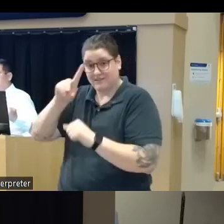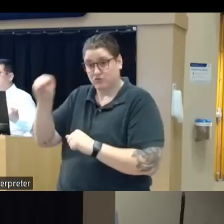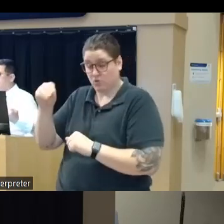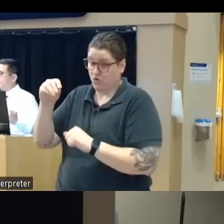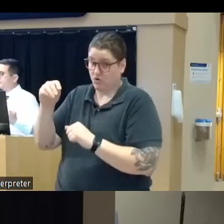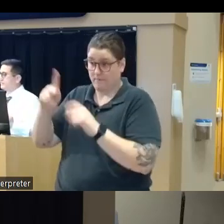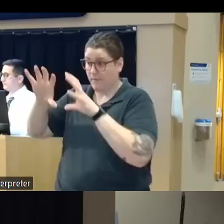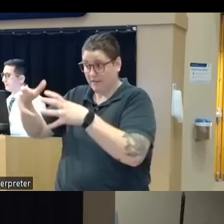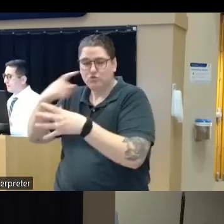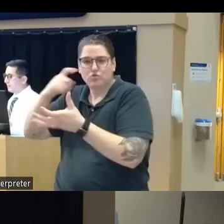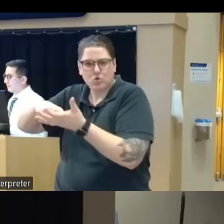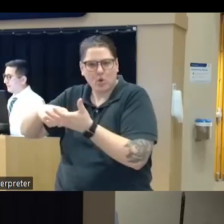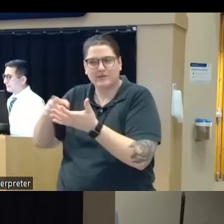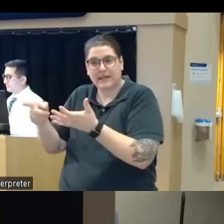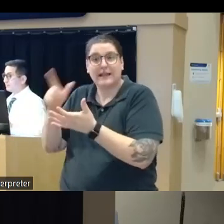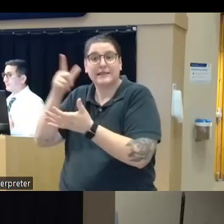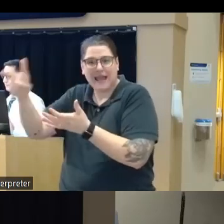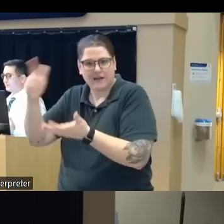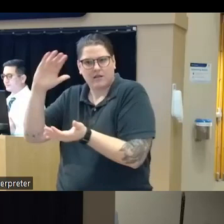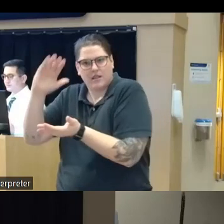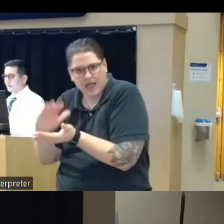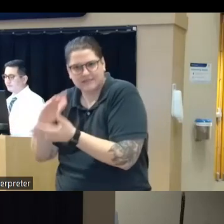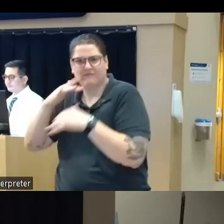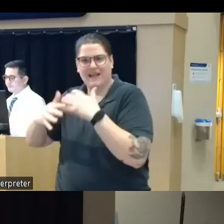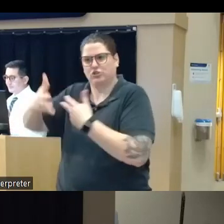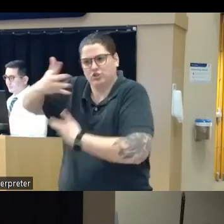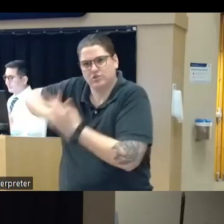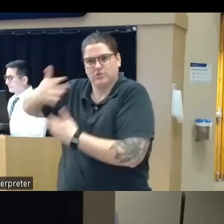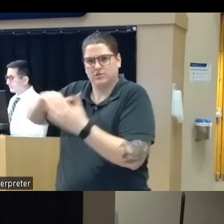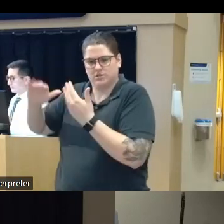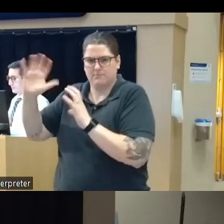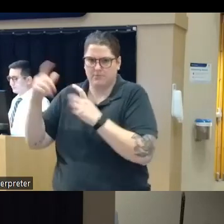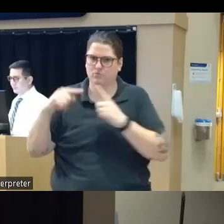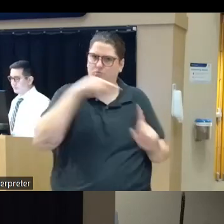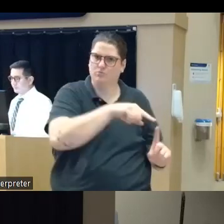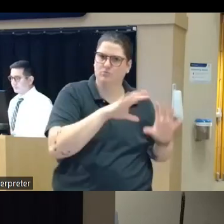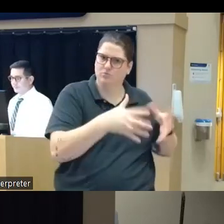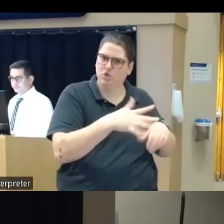a decrease in vascular metrics so I think this is something that's really interesting